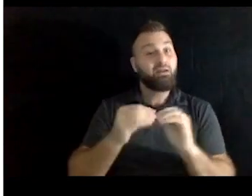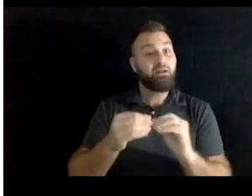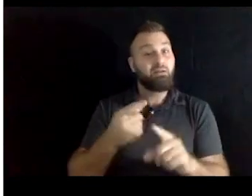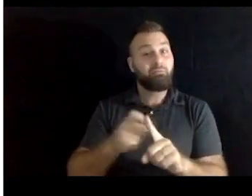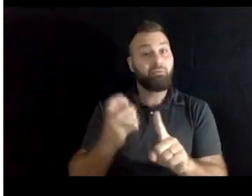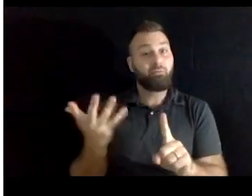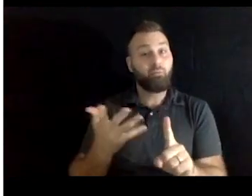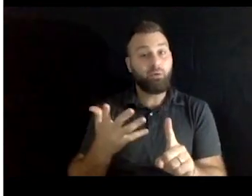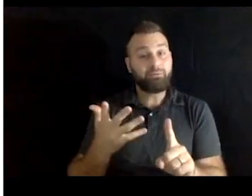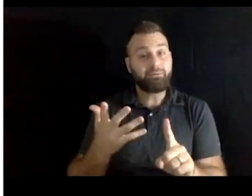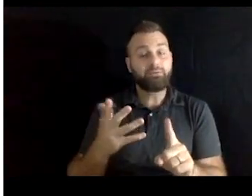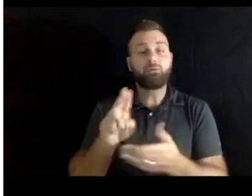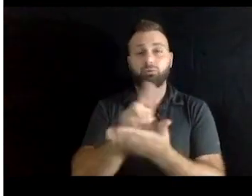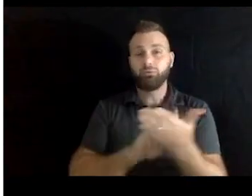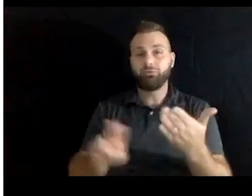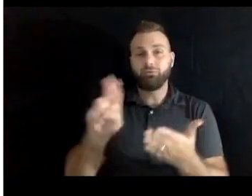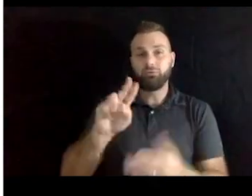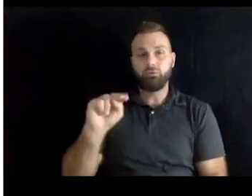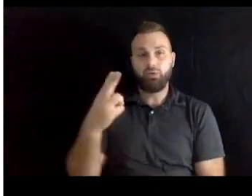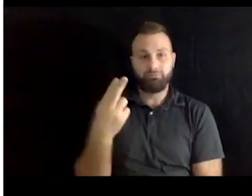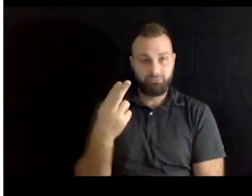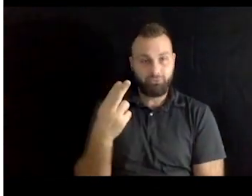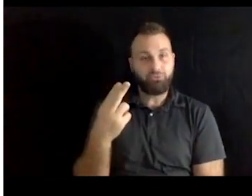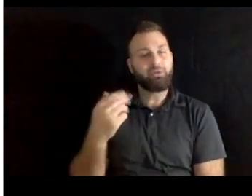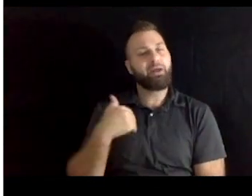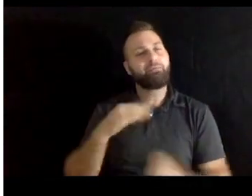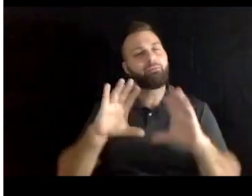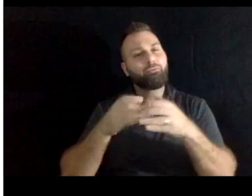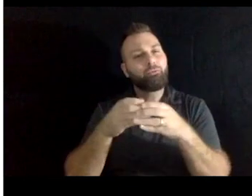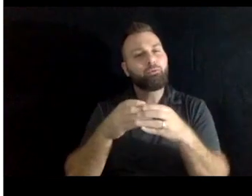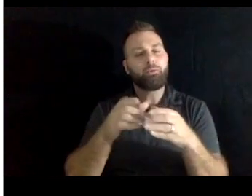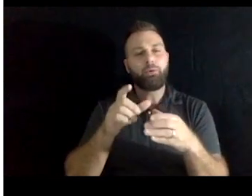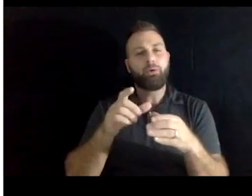They have a group that produces a lot of disability statistics